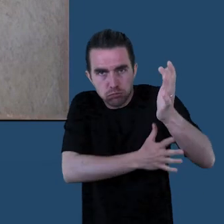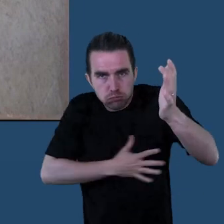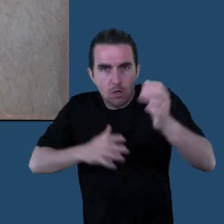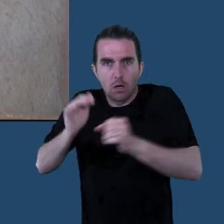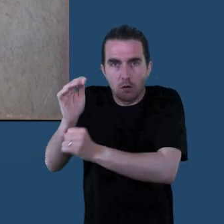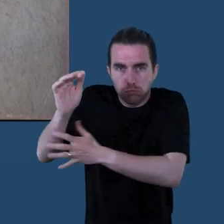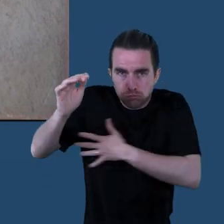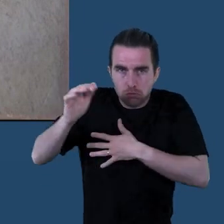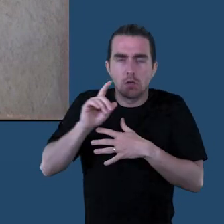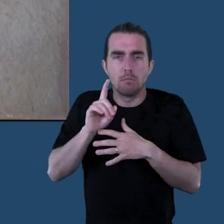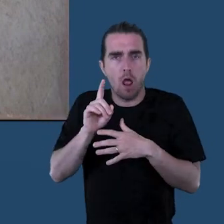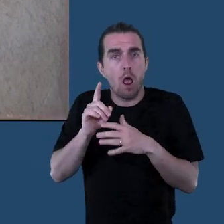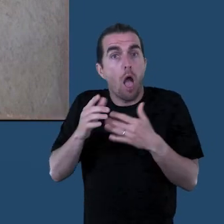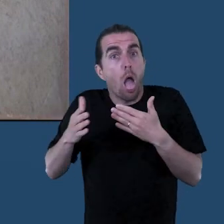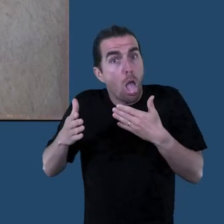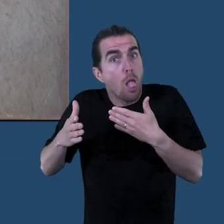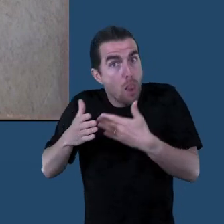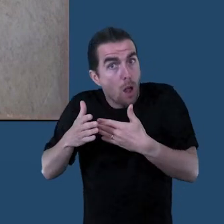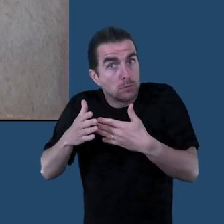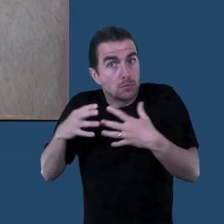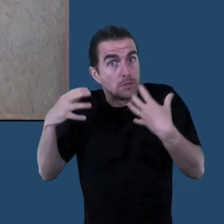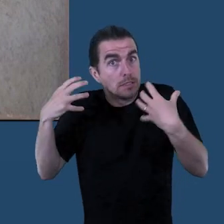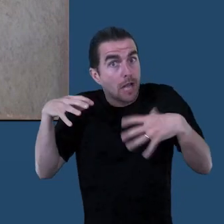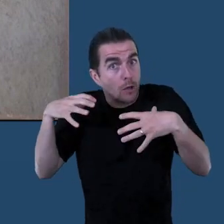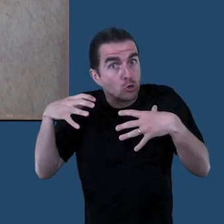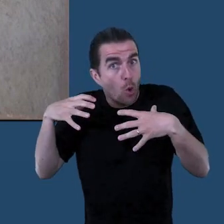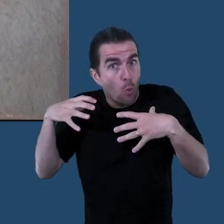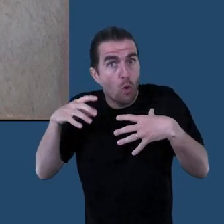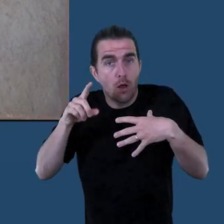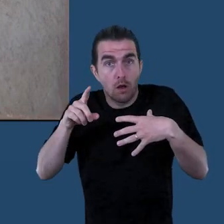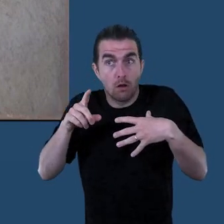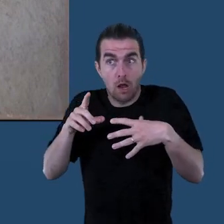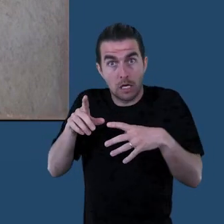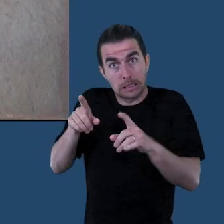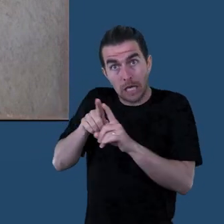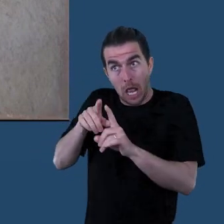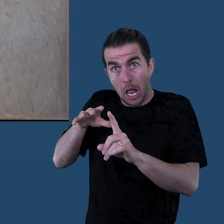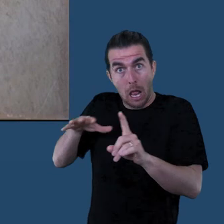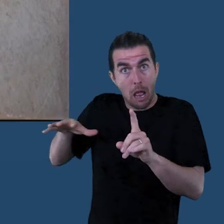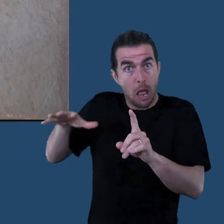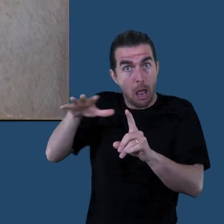But they are closely related to dinosaurs. They're within the same group